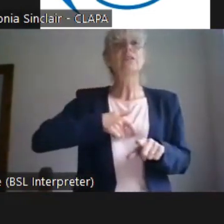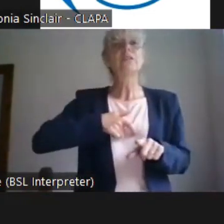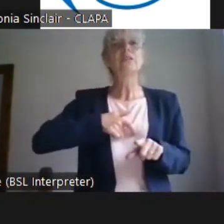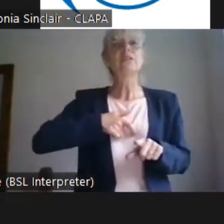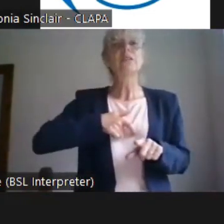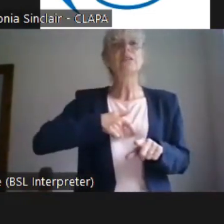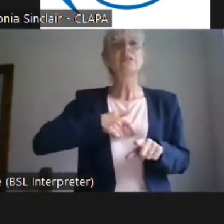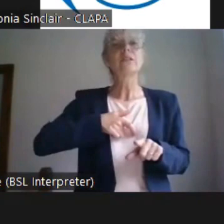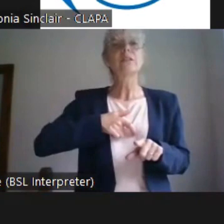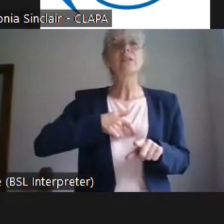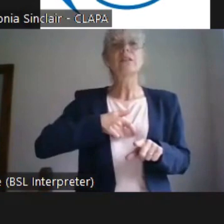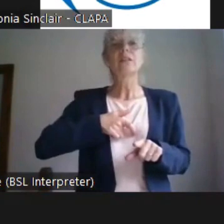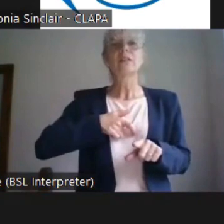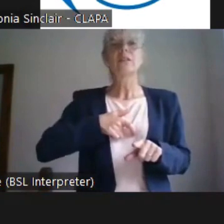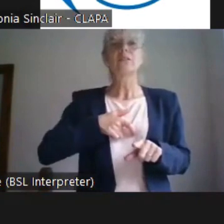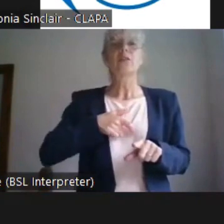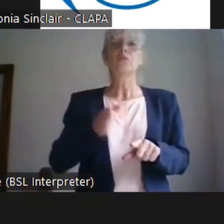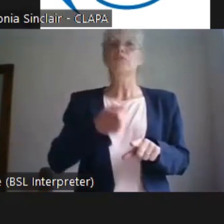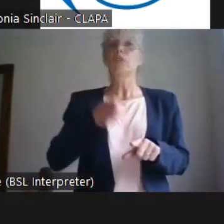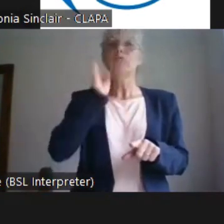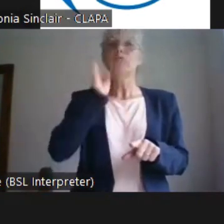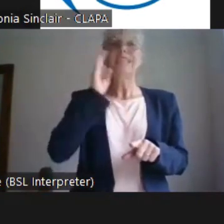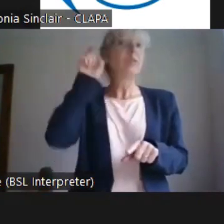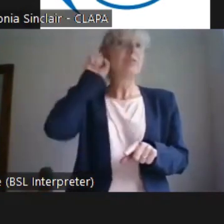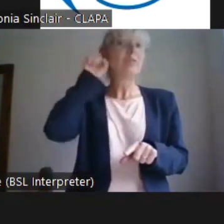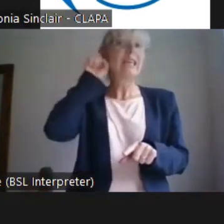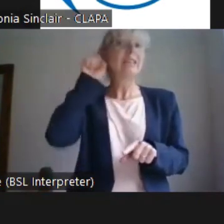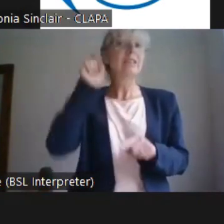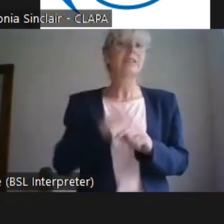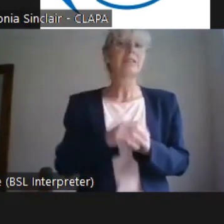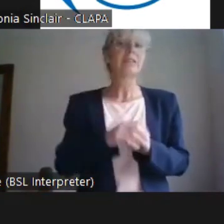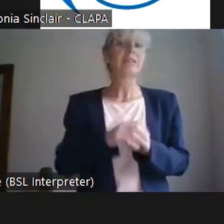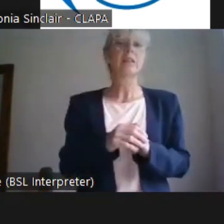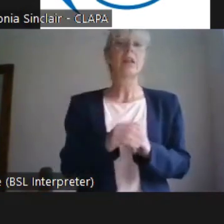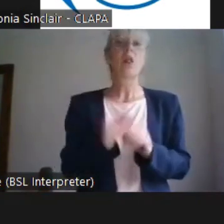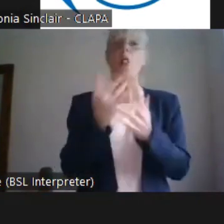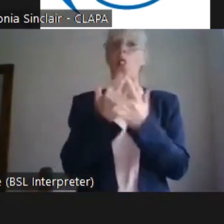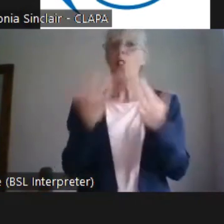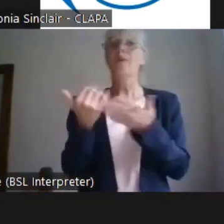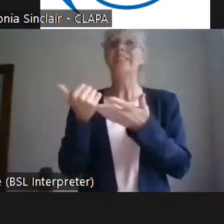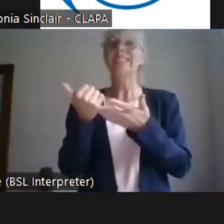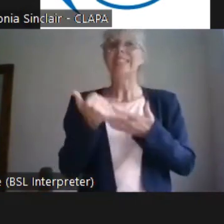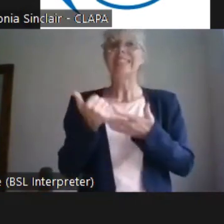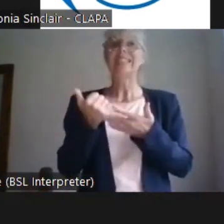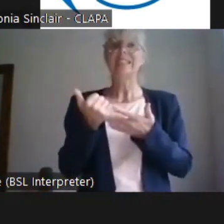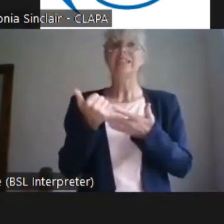directly into your hearing aid so um there are a lot of assistive devices and I think Brent